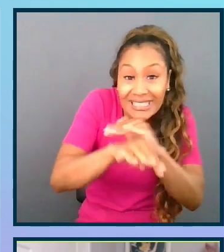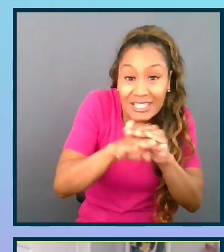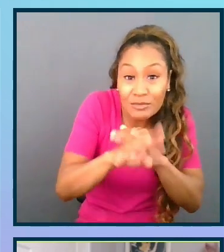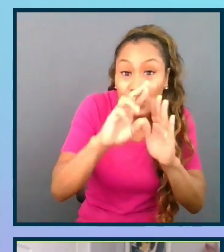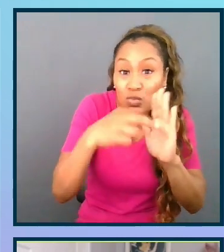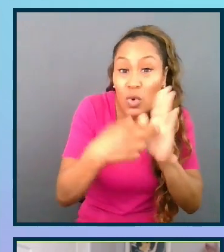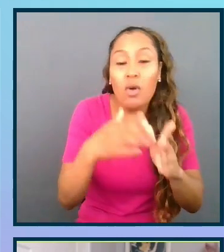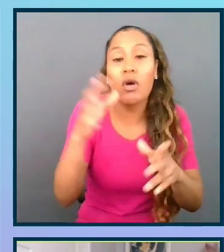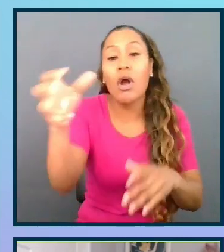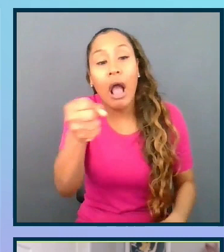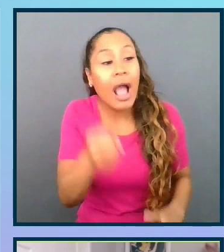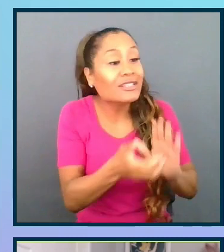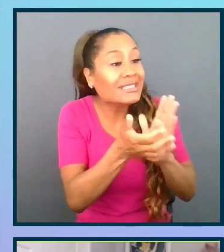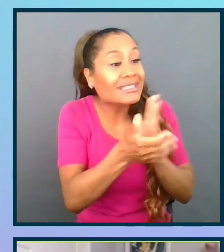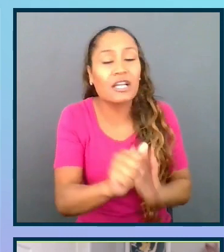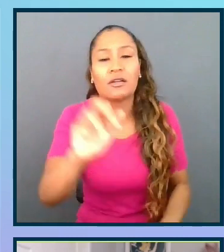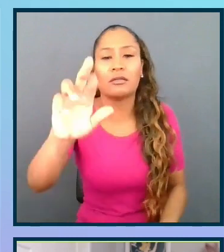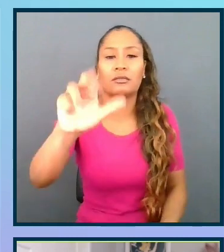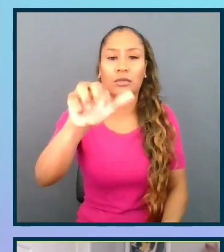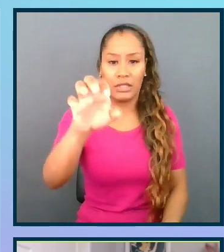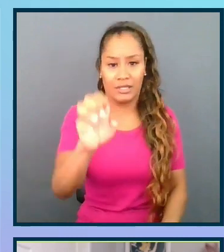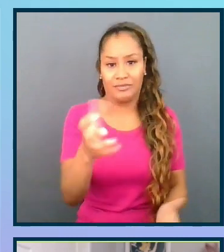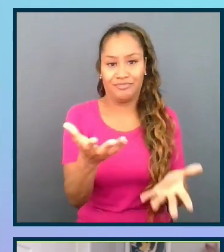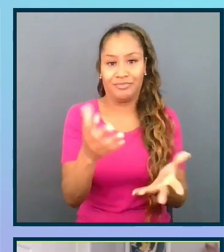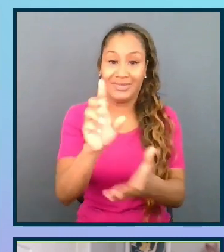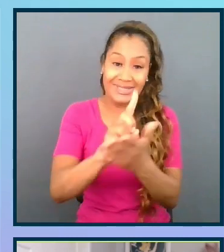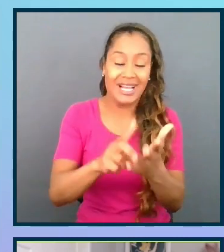especially for designers and often reactionary.